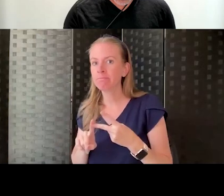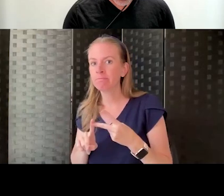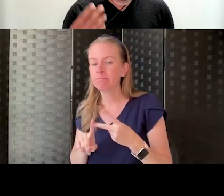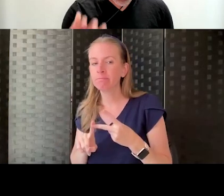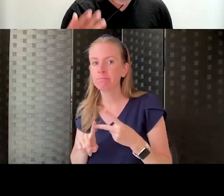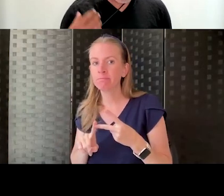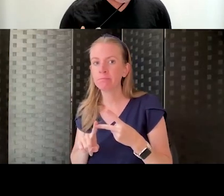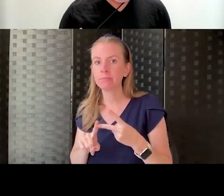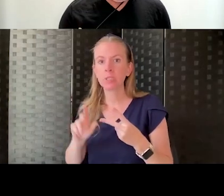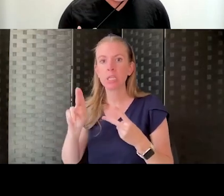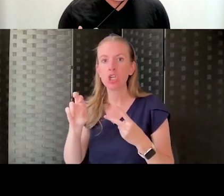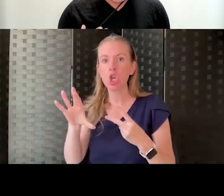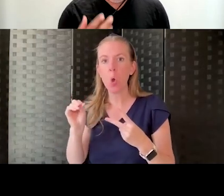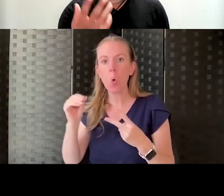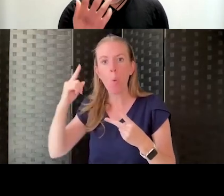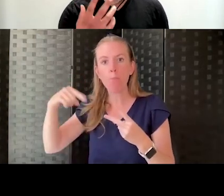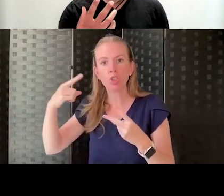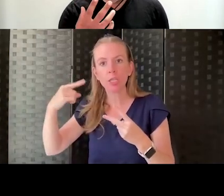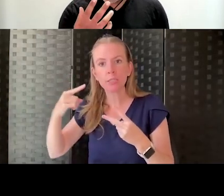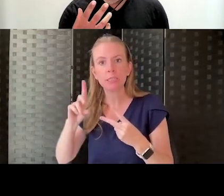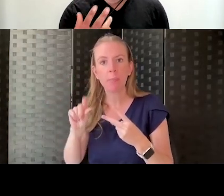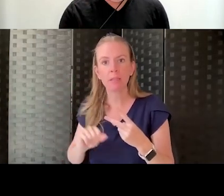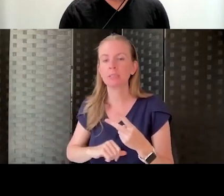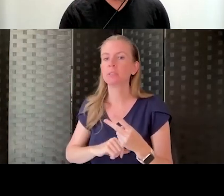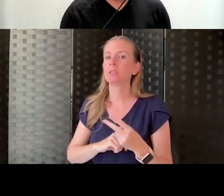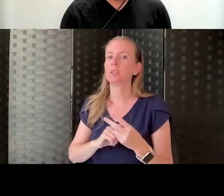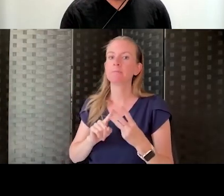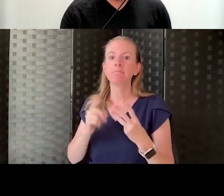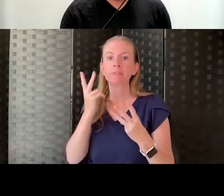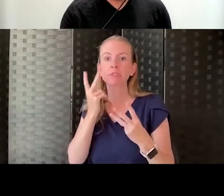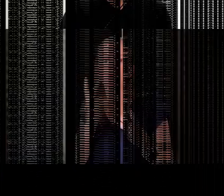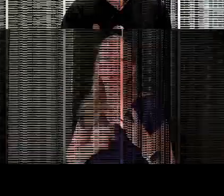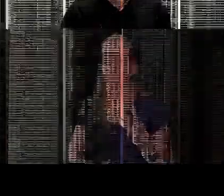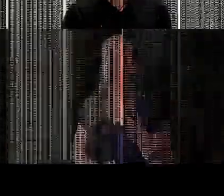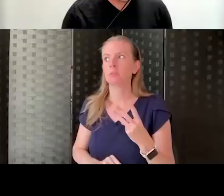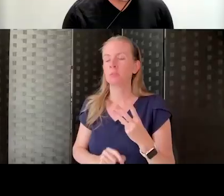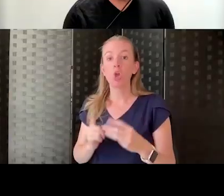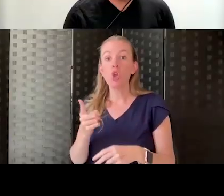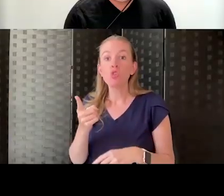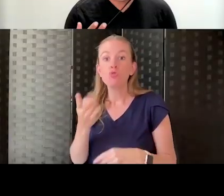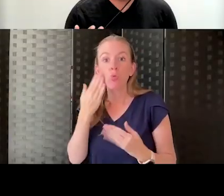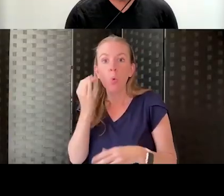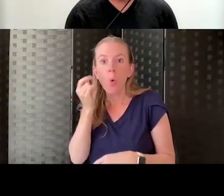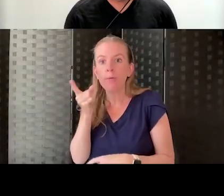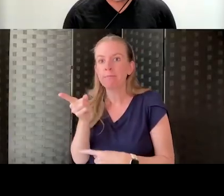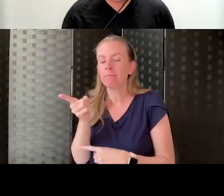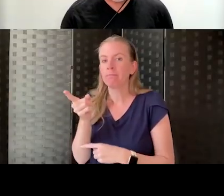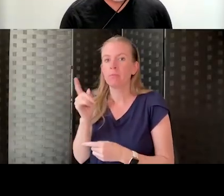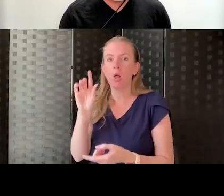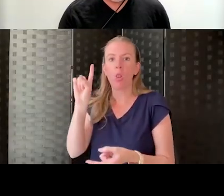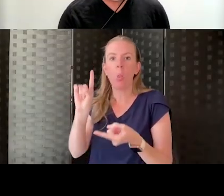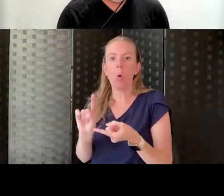neural processing disabilities? Vision -- you can't tell if someone has low vision unless they